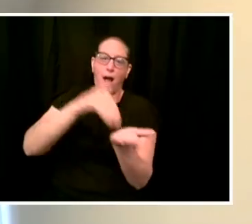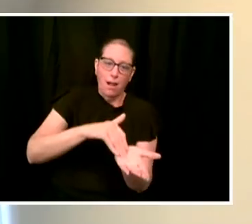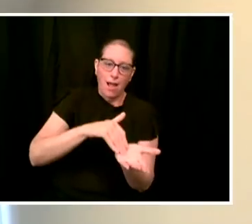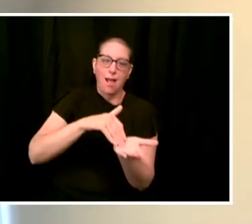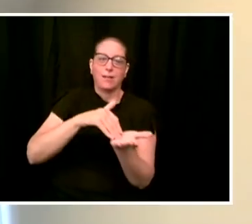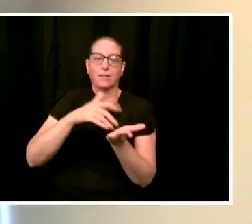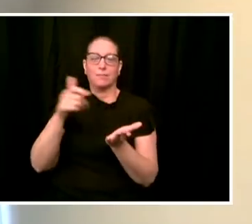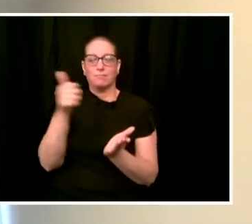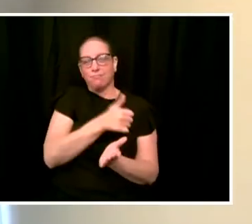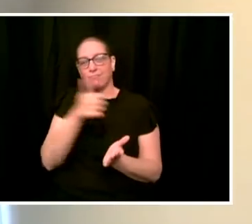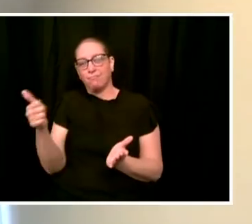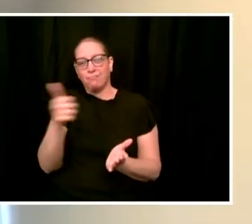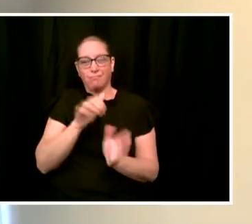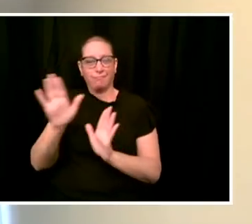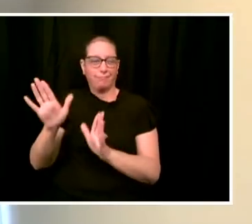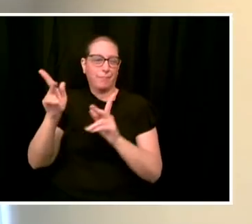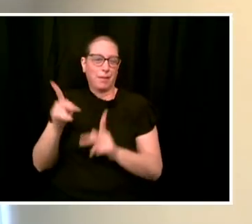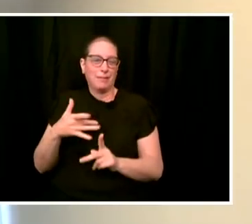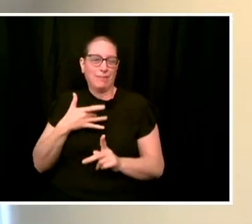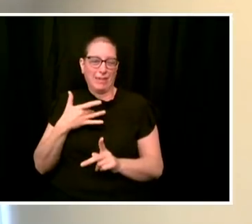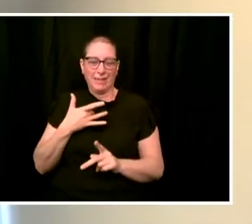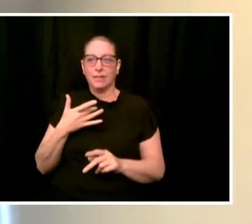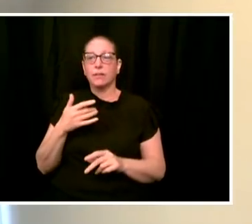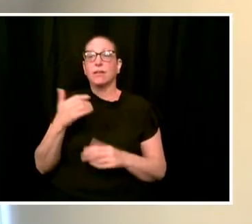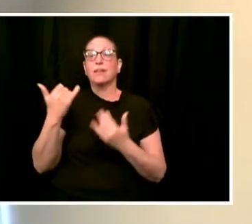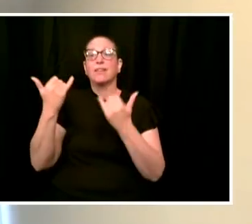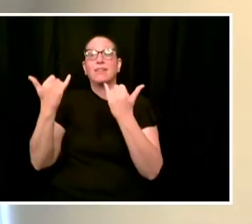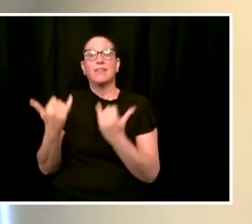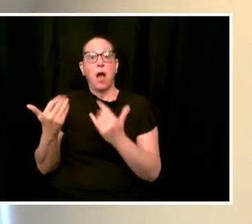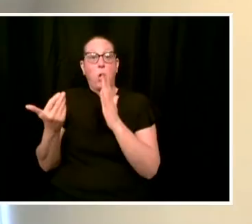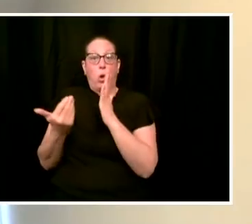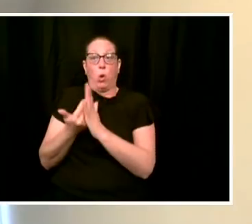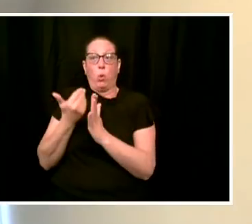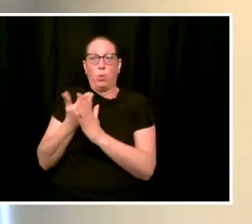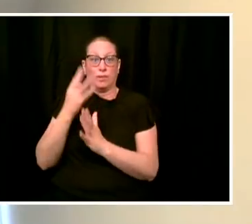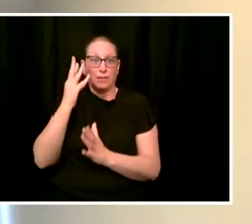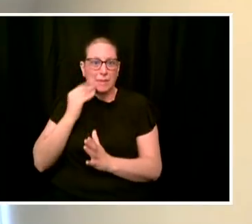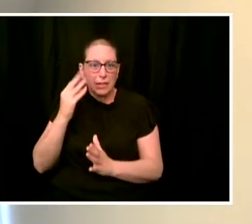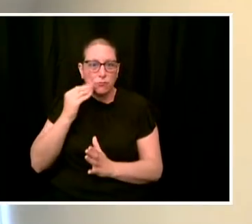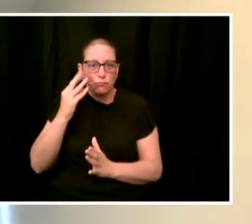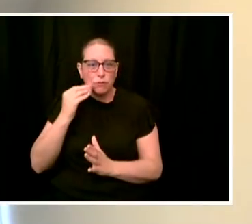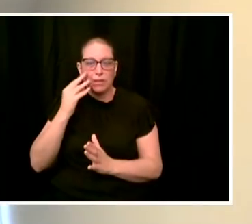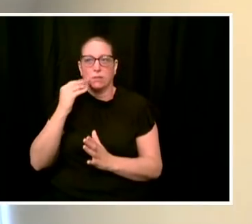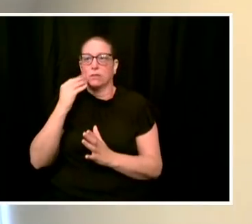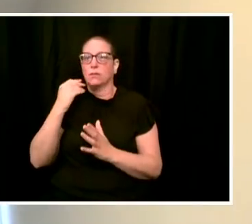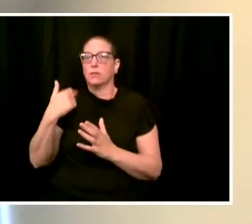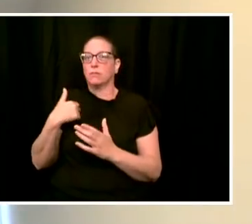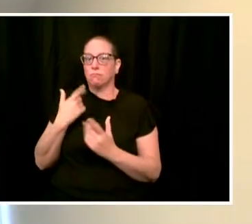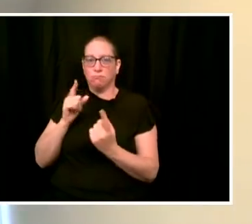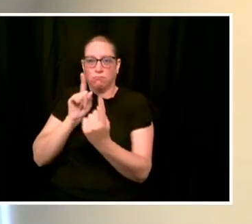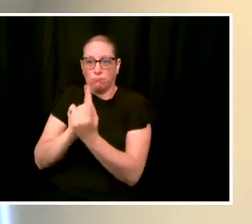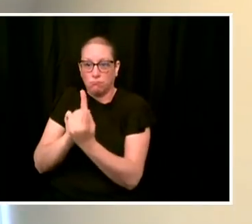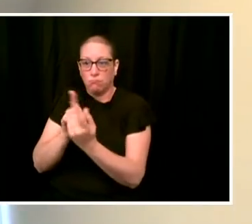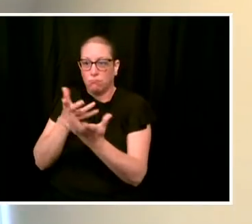INITIATIVE WE WOULD BE ABLE TO PERSUADE THEM. AND THERE IS KIN D